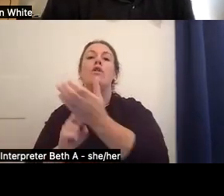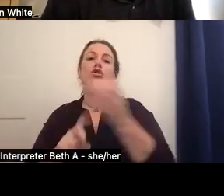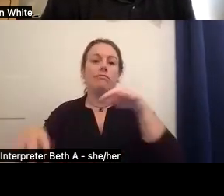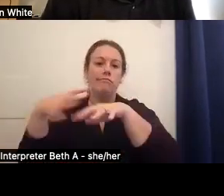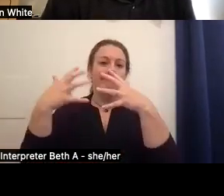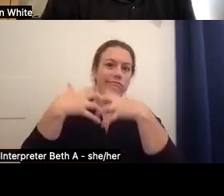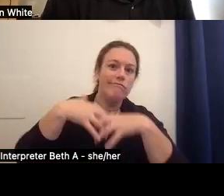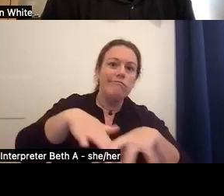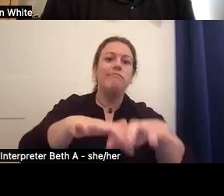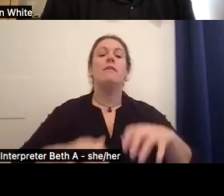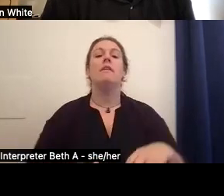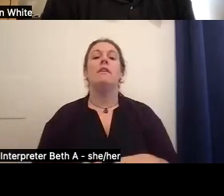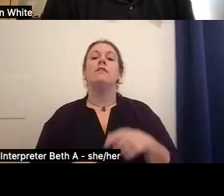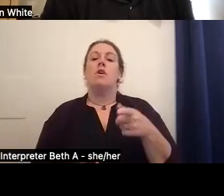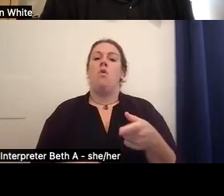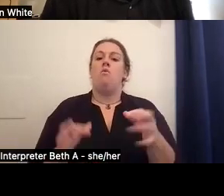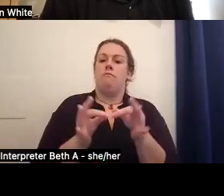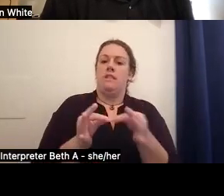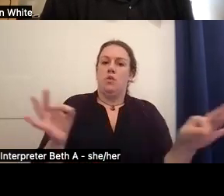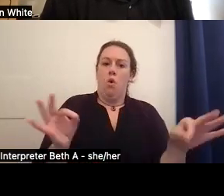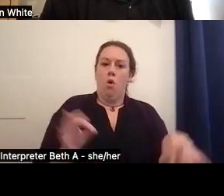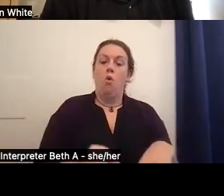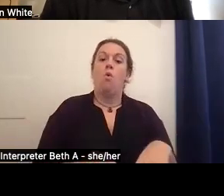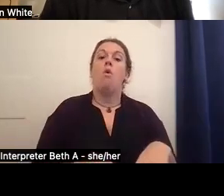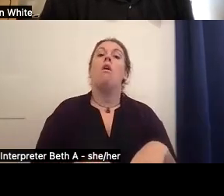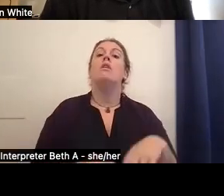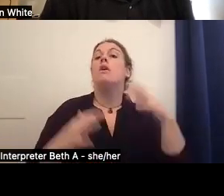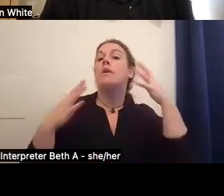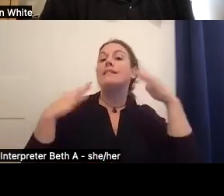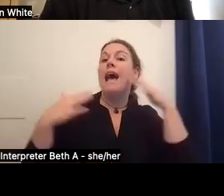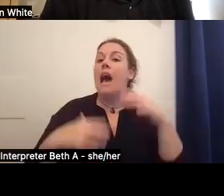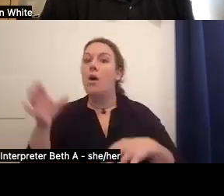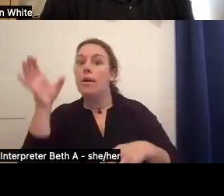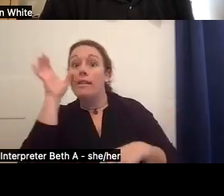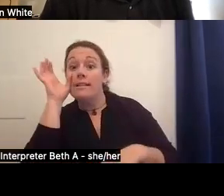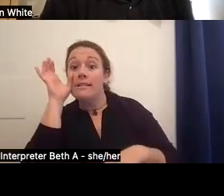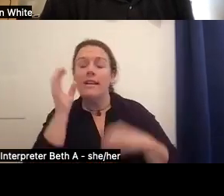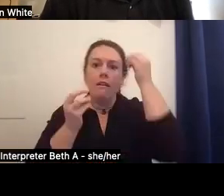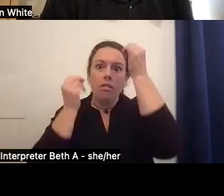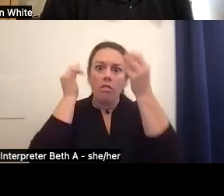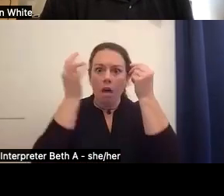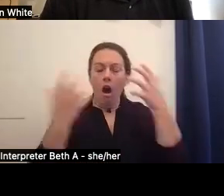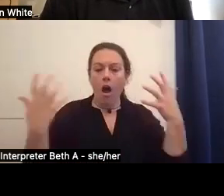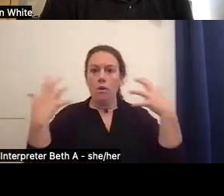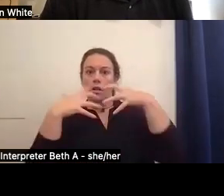history becomes memory, memory educates thought, thought shapes orality and orality shapes story.